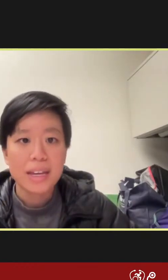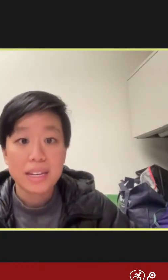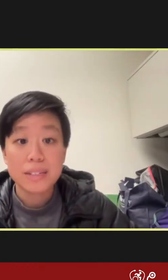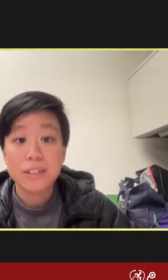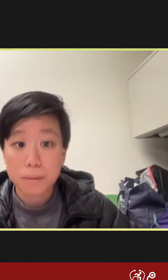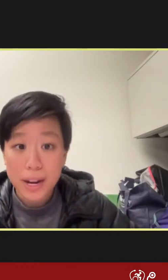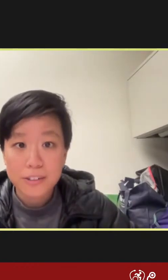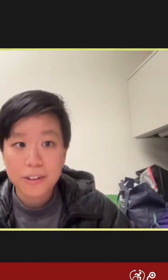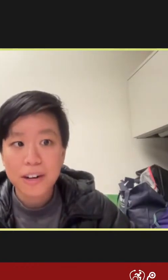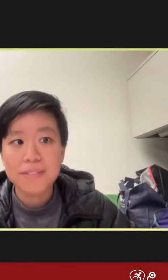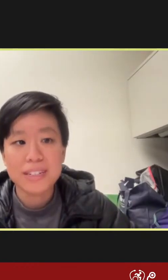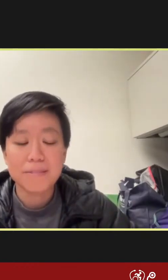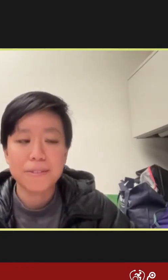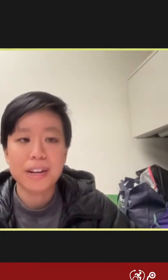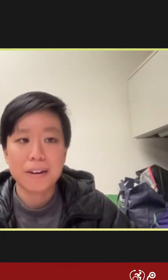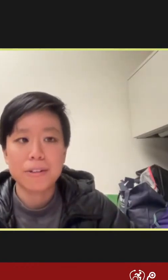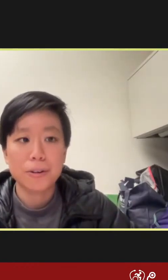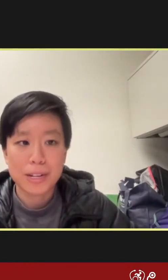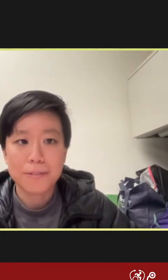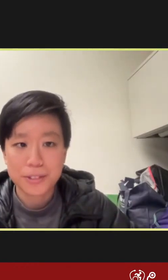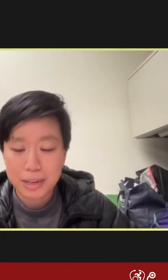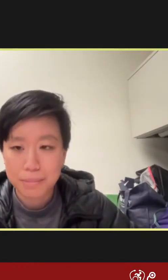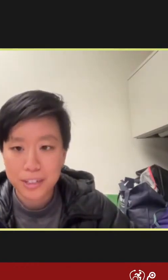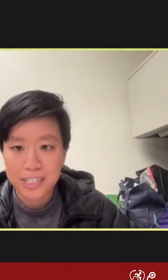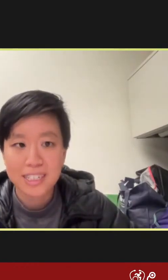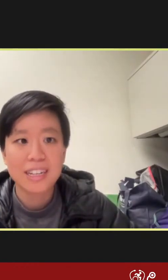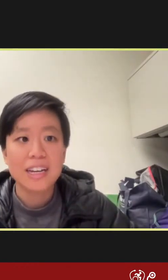He is the director of the Stanford Neurodiversity Project,